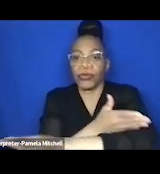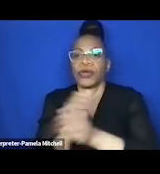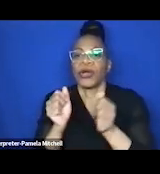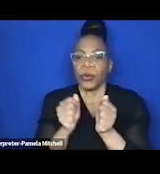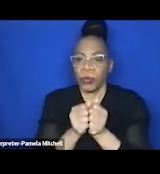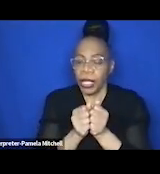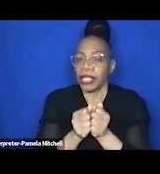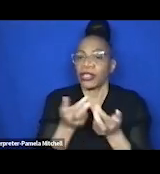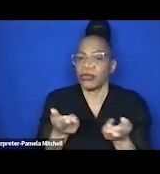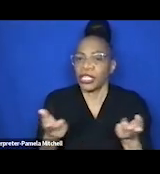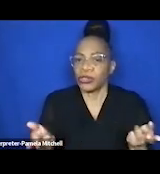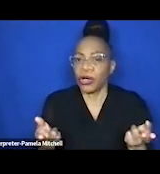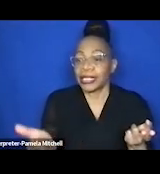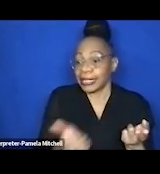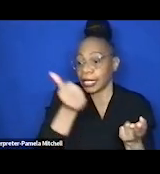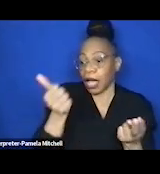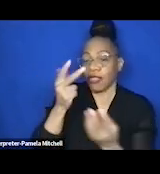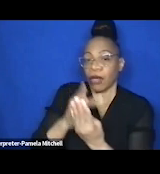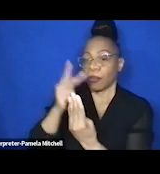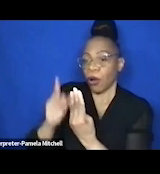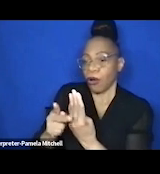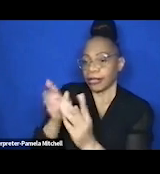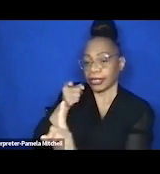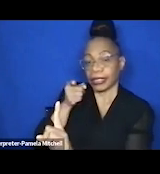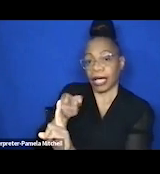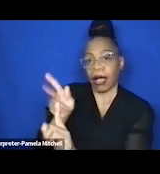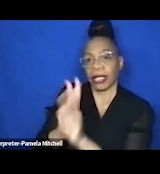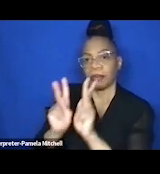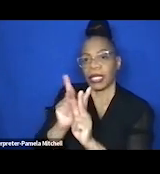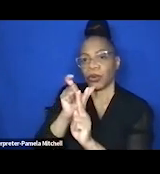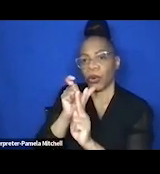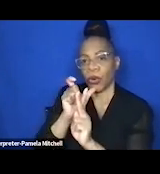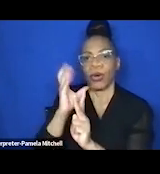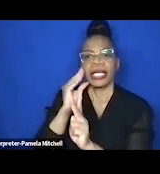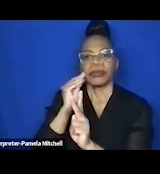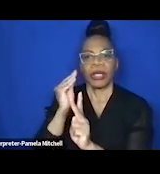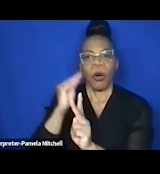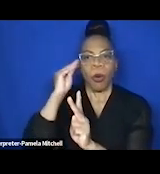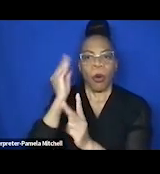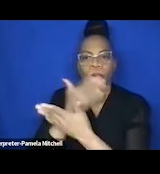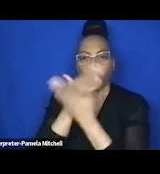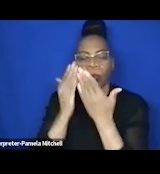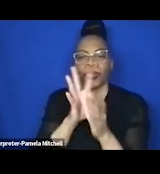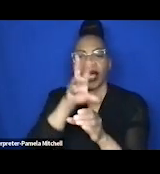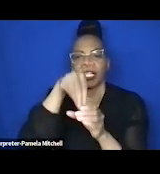that are targeted towards people experiencing homelessness, improving data collection and performance measurement, and really kind of tailoring